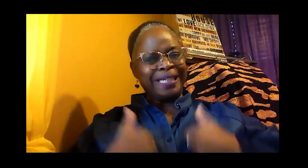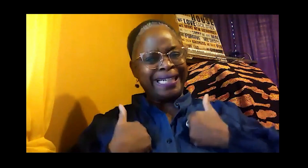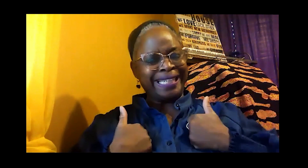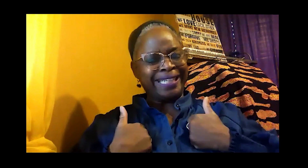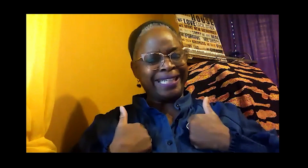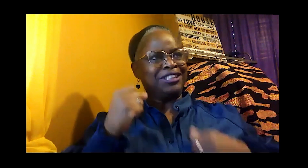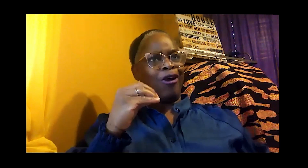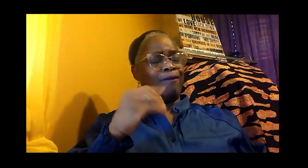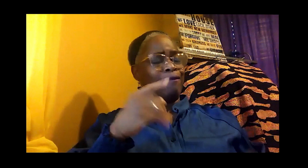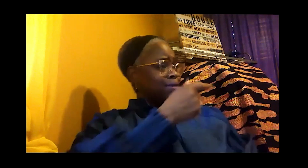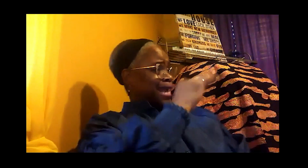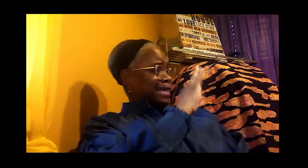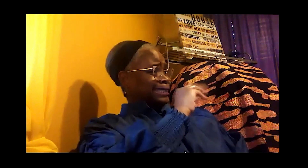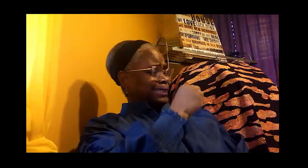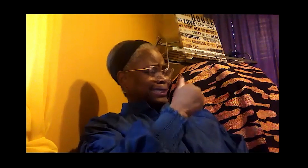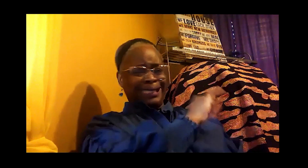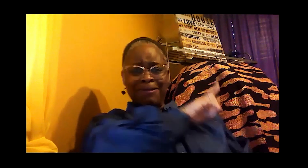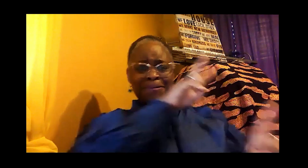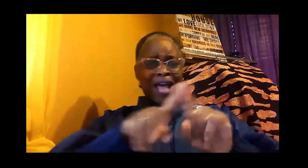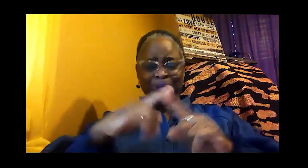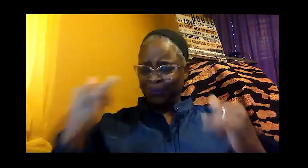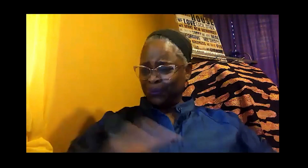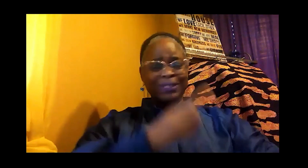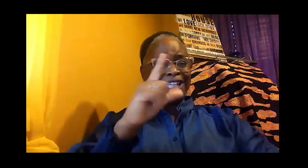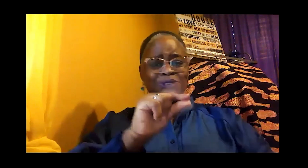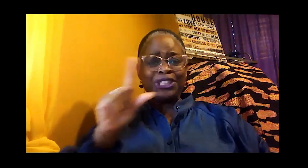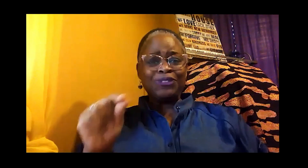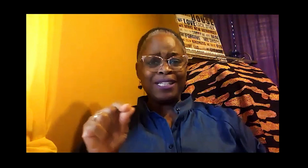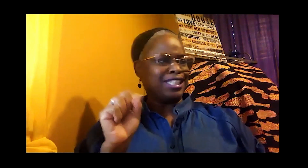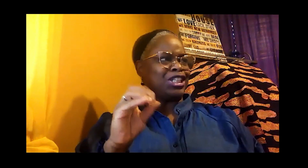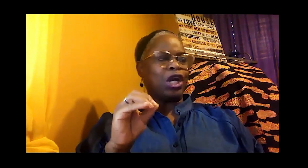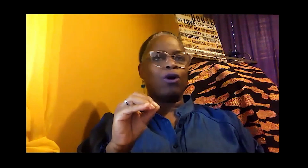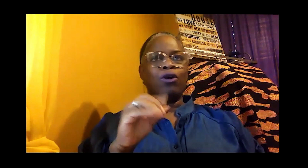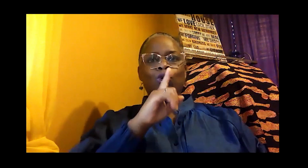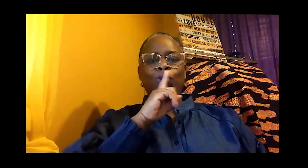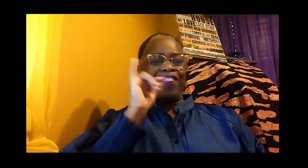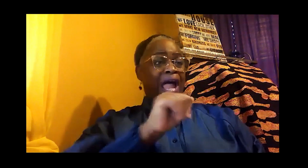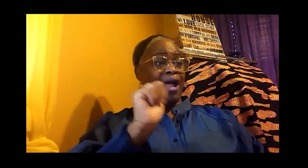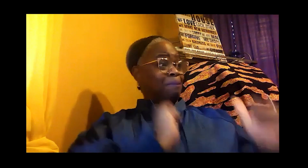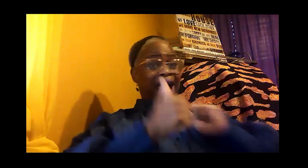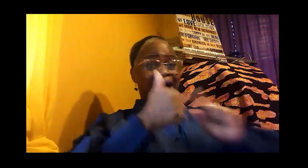and live in the best locations possible. Written in the 1960s, we can see those